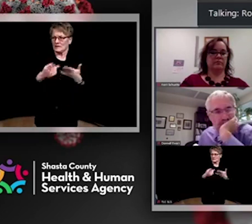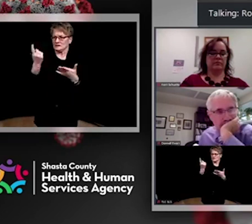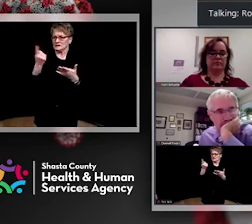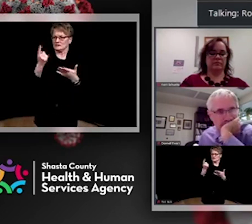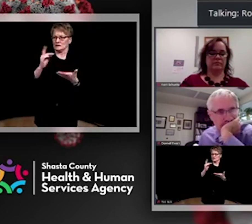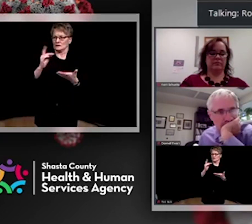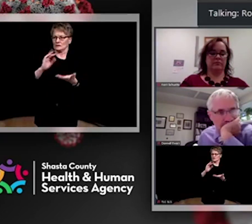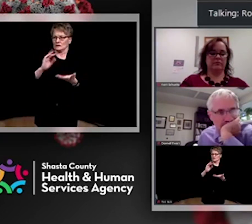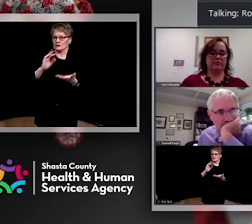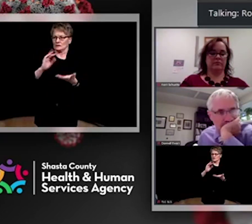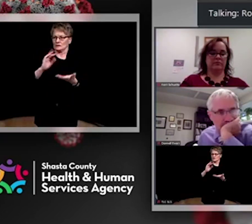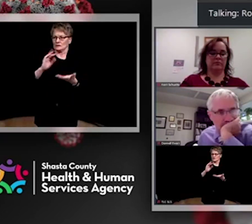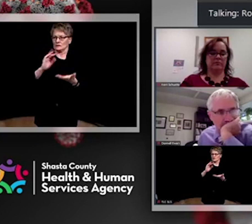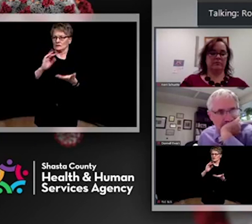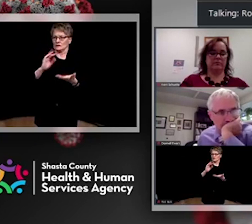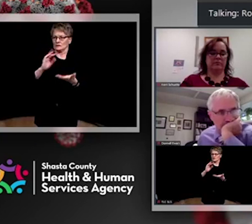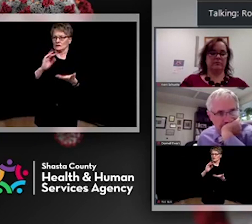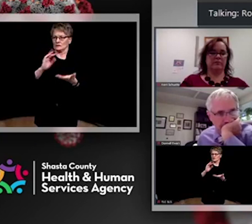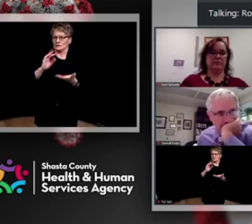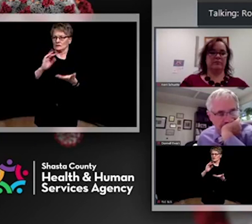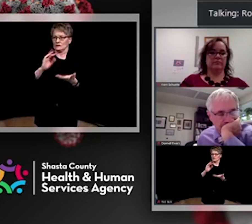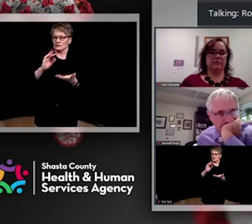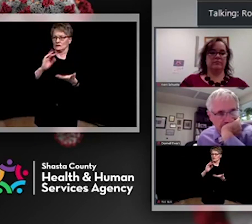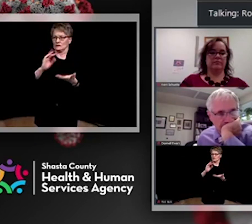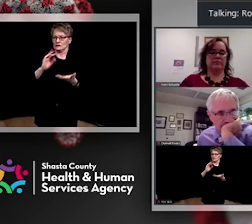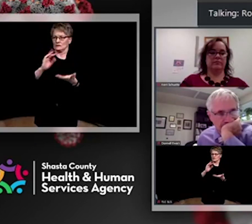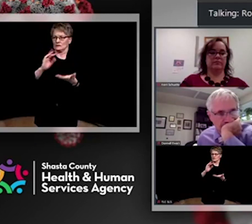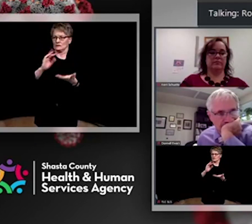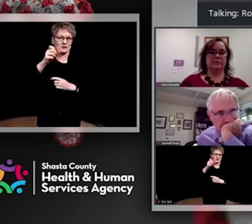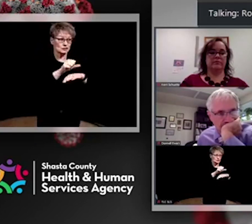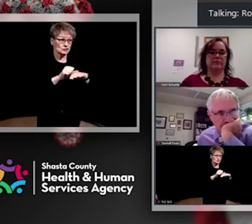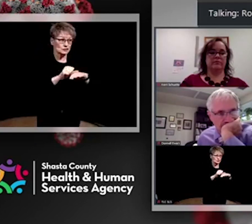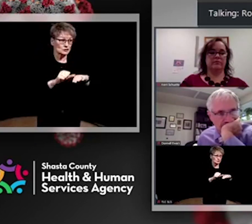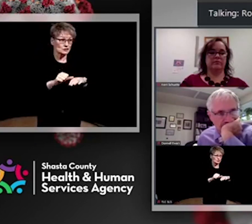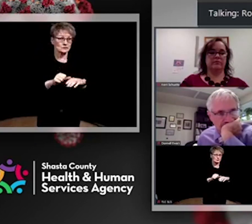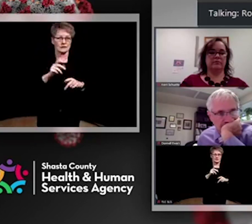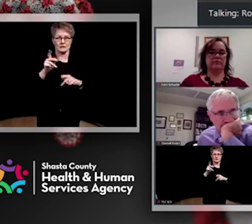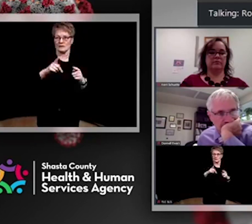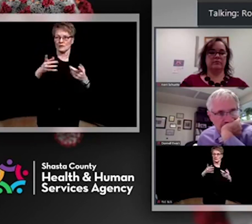to take time off. We all love to take time off during the holidays. So, we continue to look for